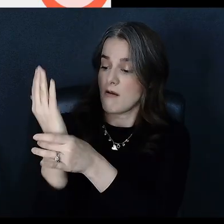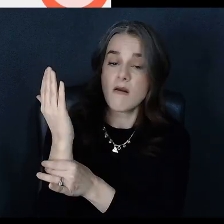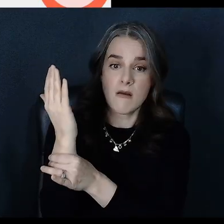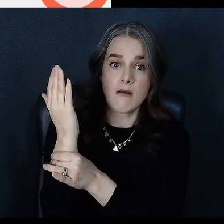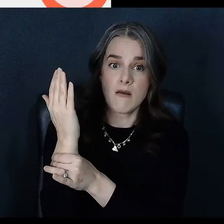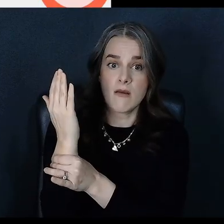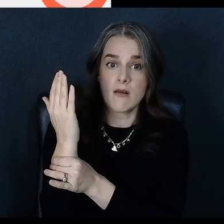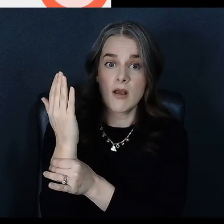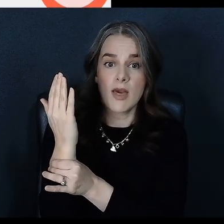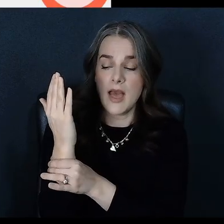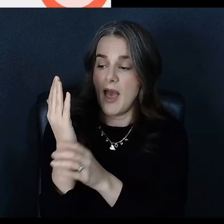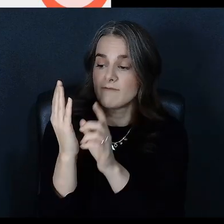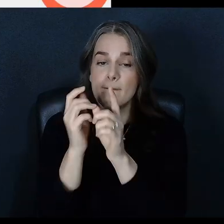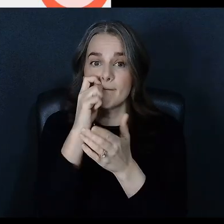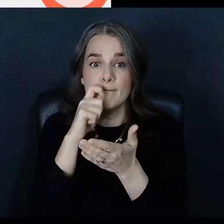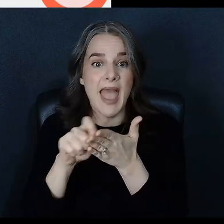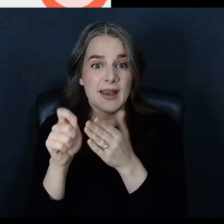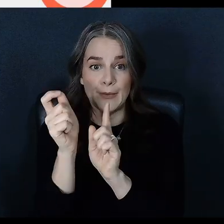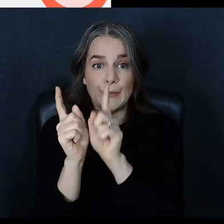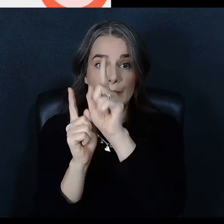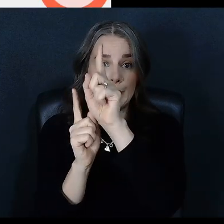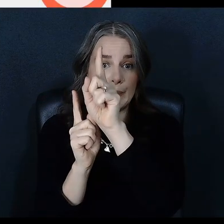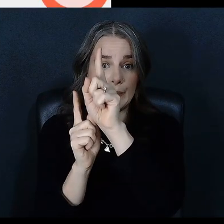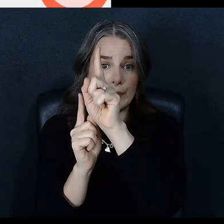So we have to find the right stylus and pointer for that.